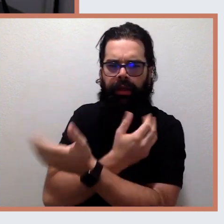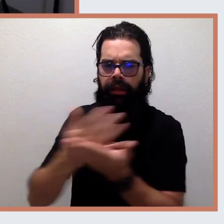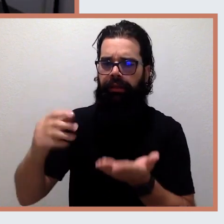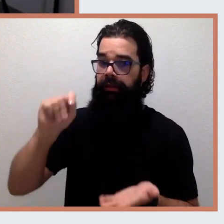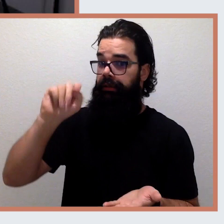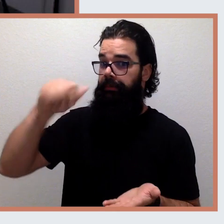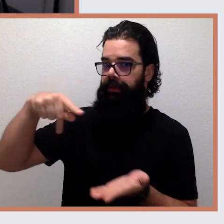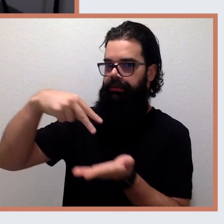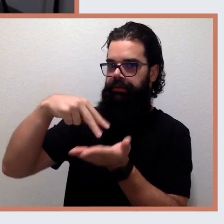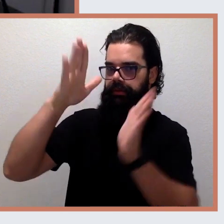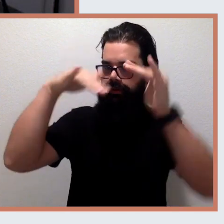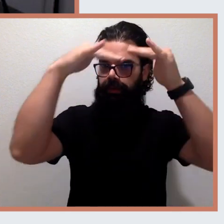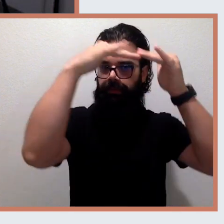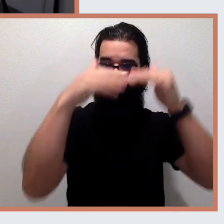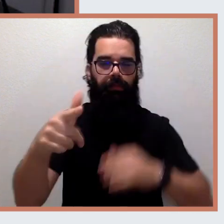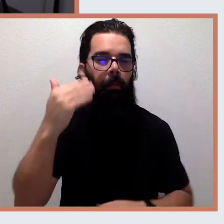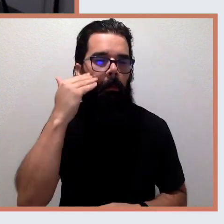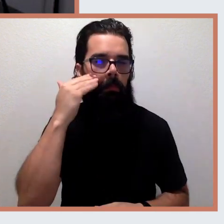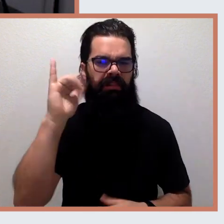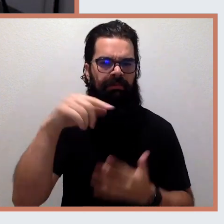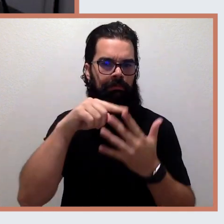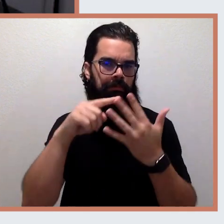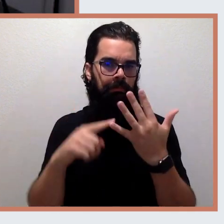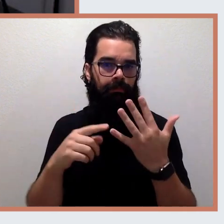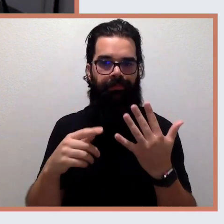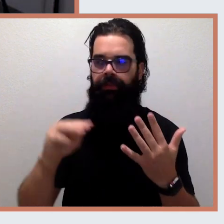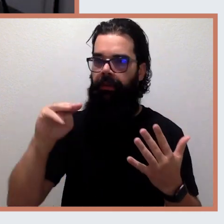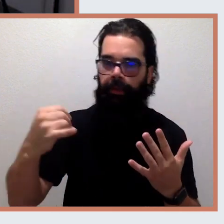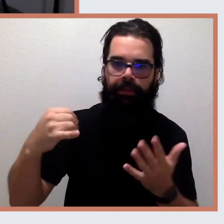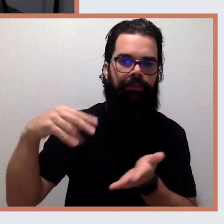so a lot of you don't know that I used to tap dance, ballet, and you know,